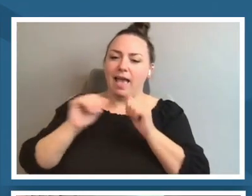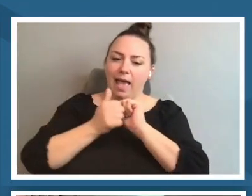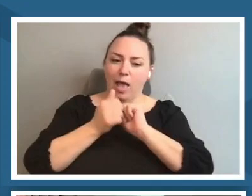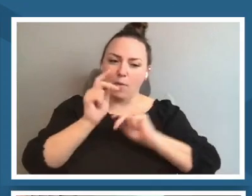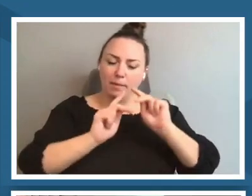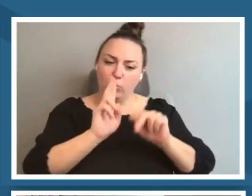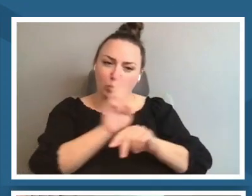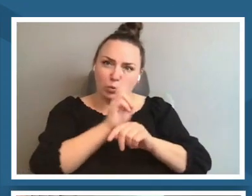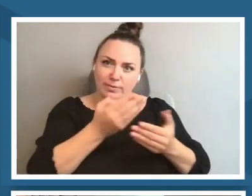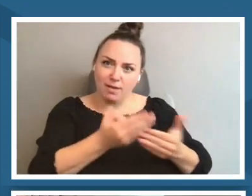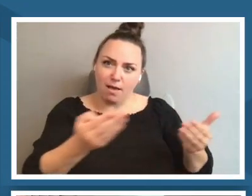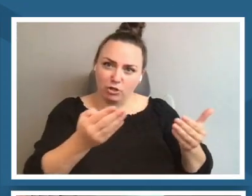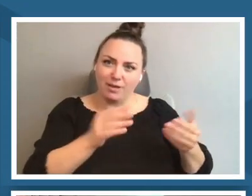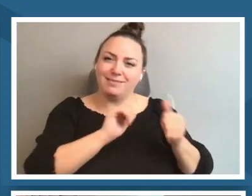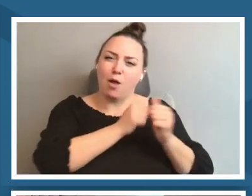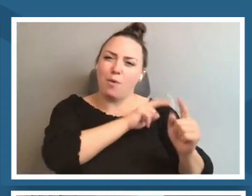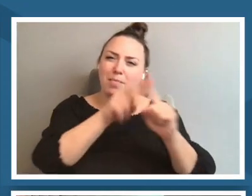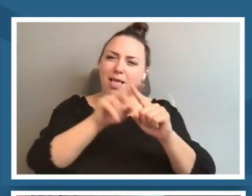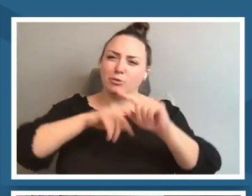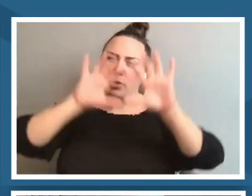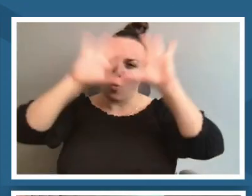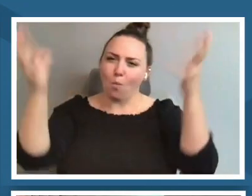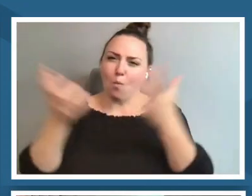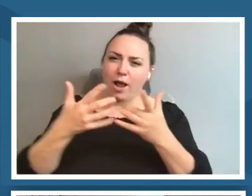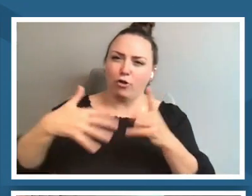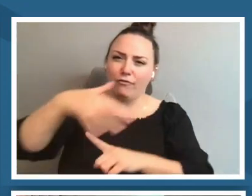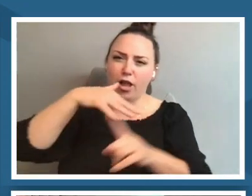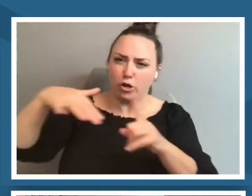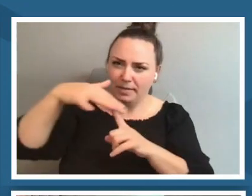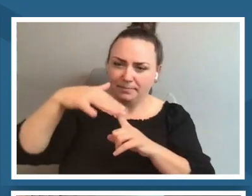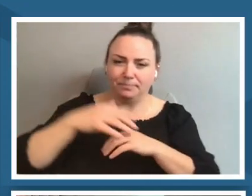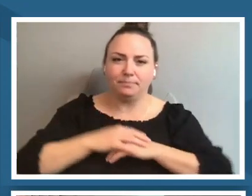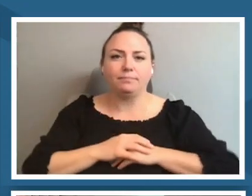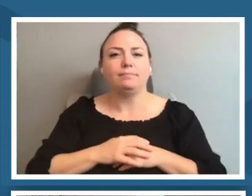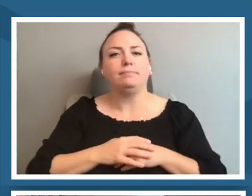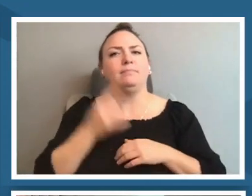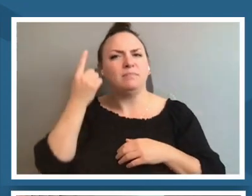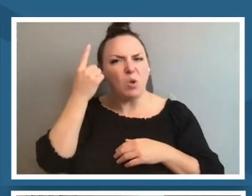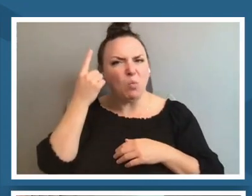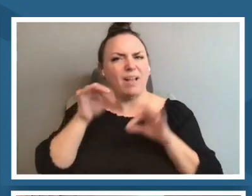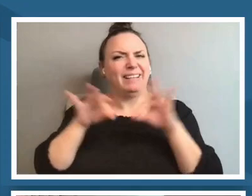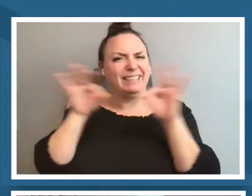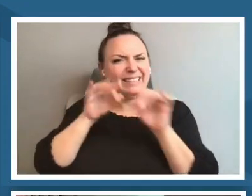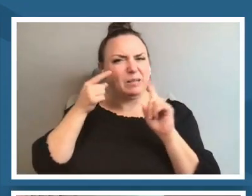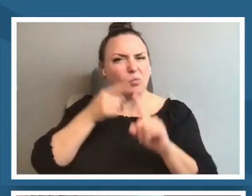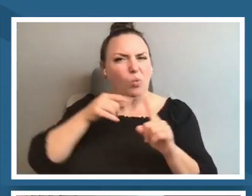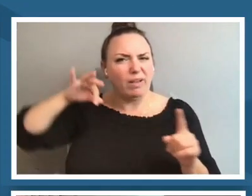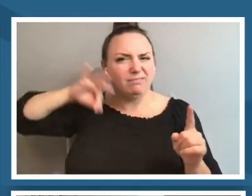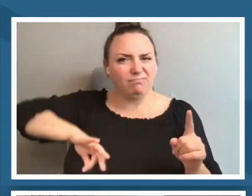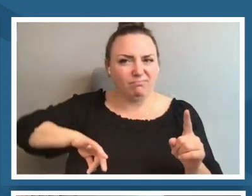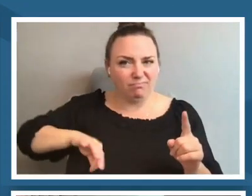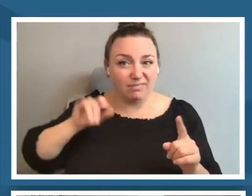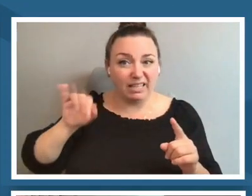environment and i think a key um takeaway point for for anyone who's